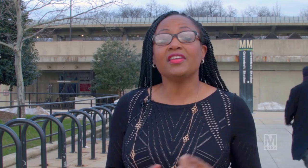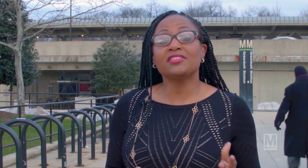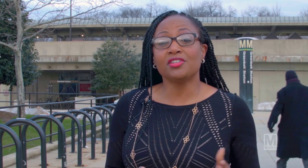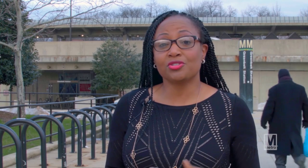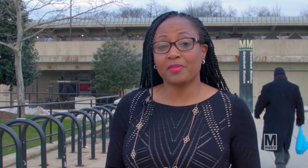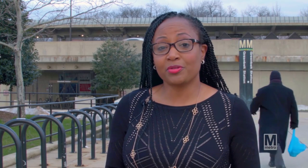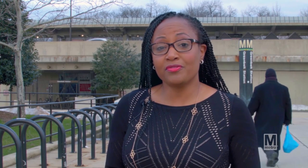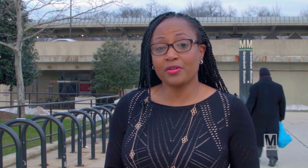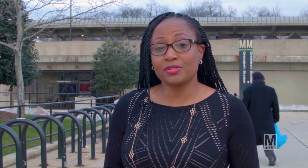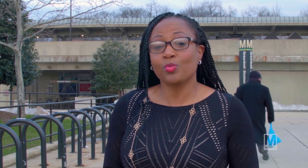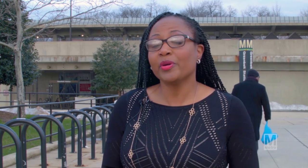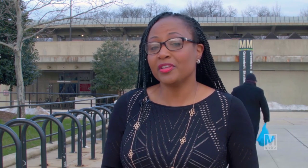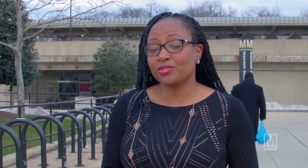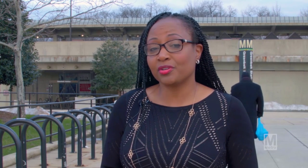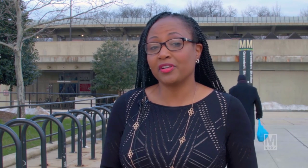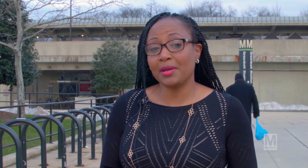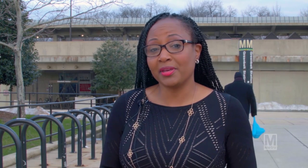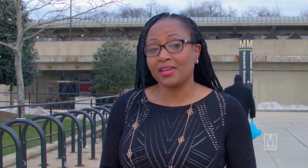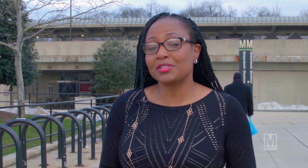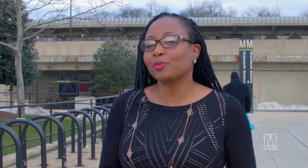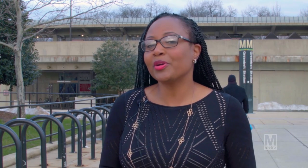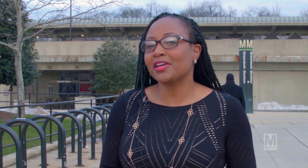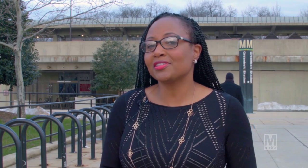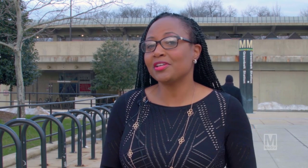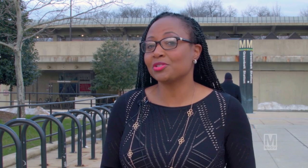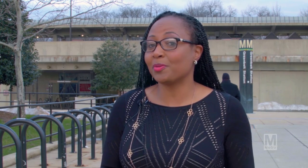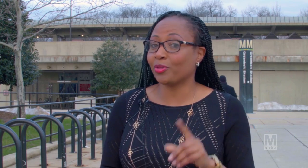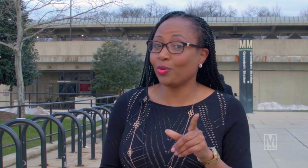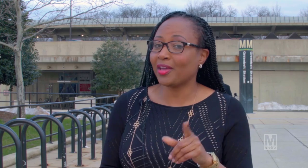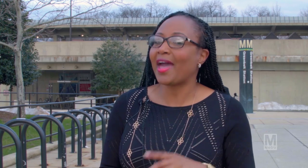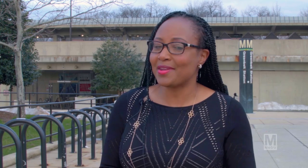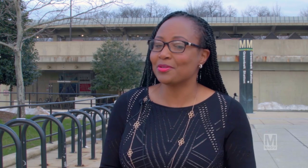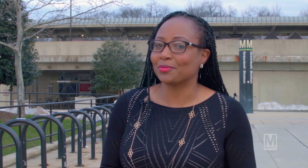On the next edition of "MetroFocus," we're in the District of Columbia exploring destinations both old and new.